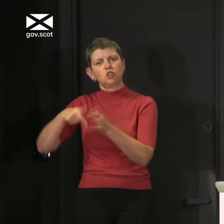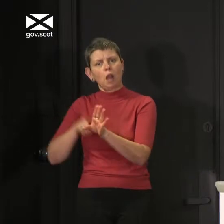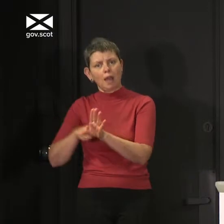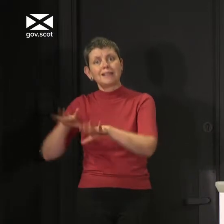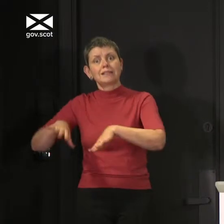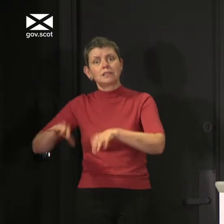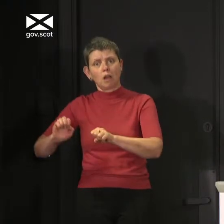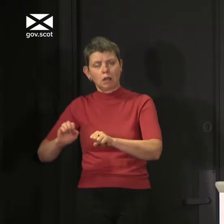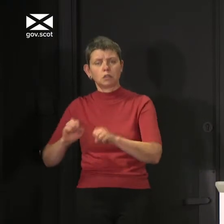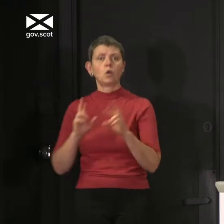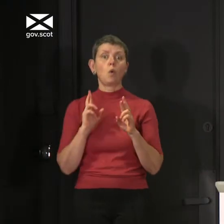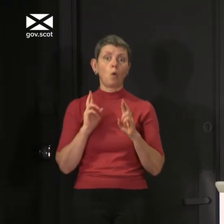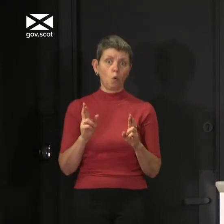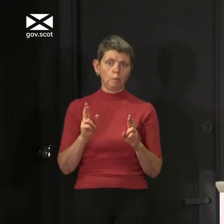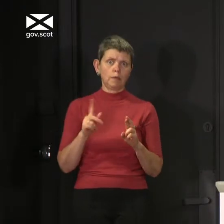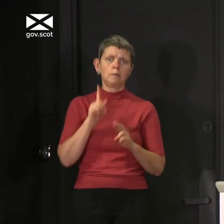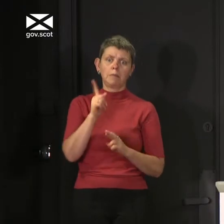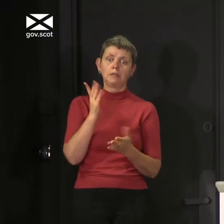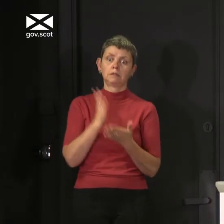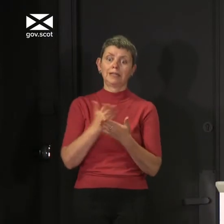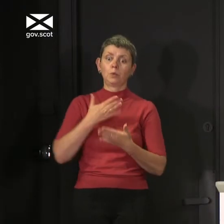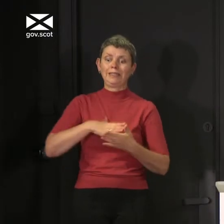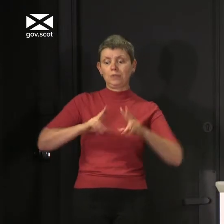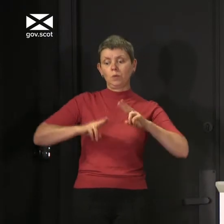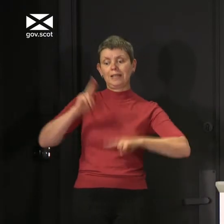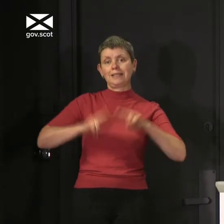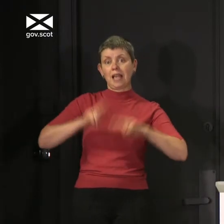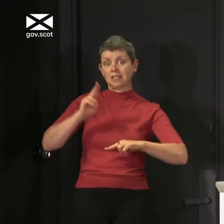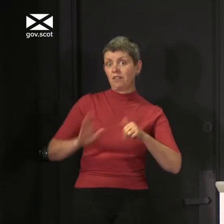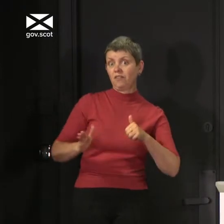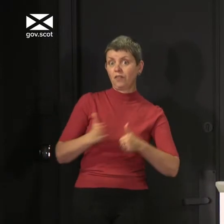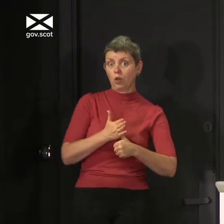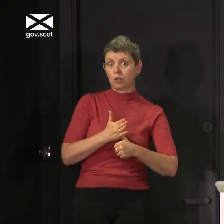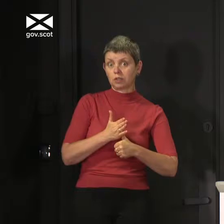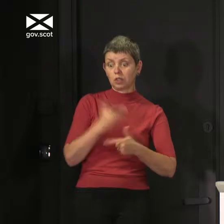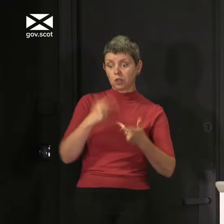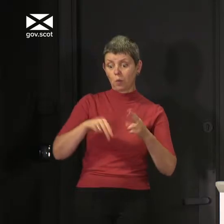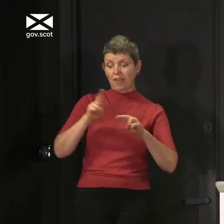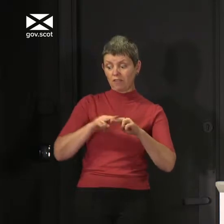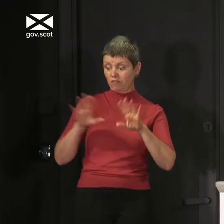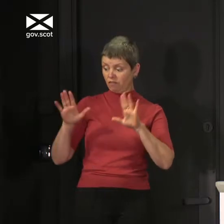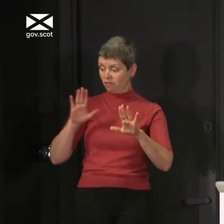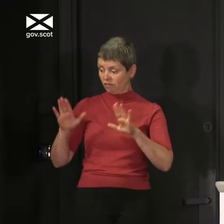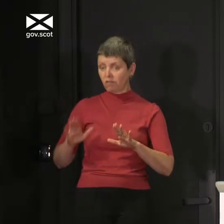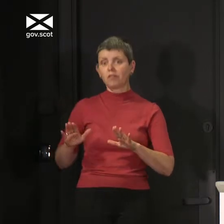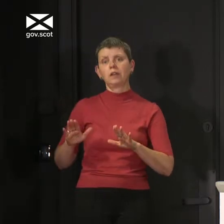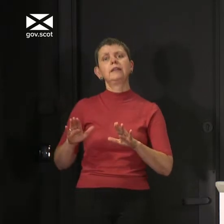assessment done first. So if and to the extent that we are aligning, then we would certainly